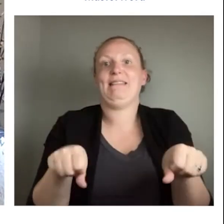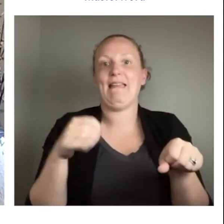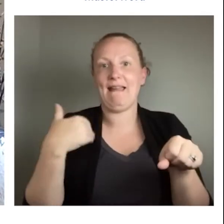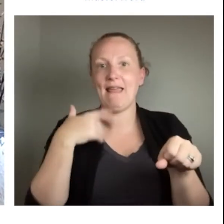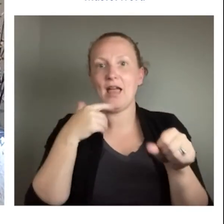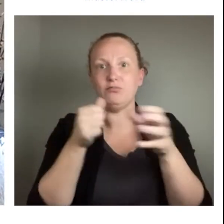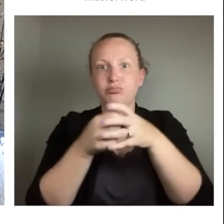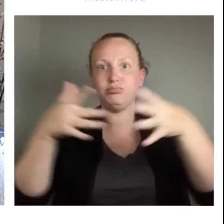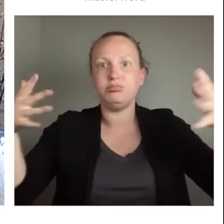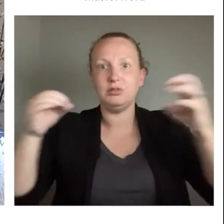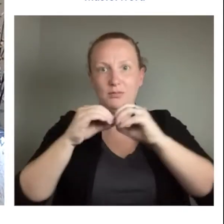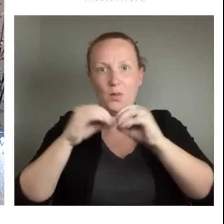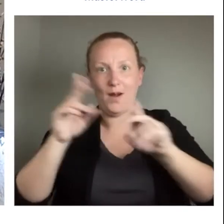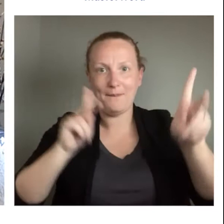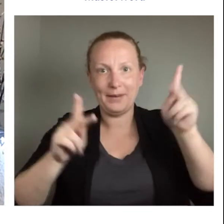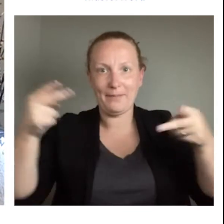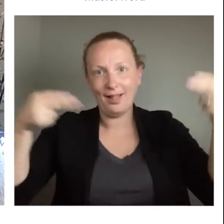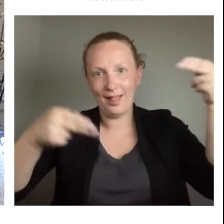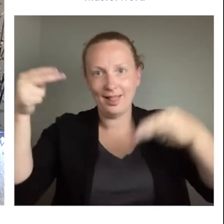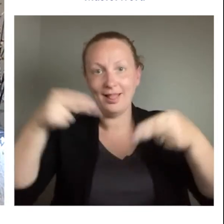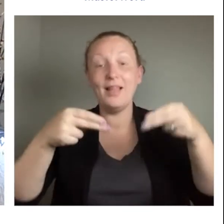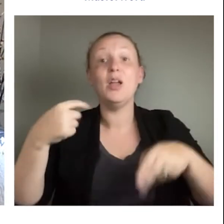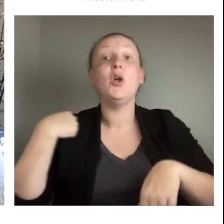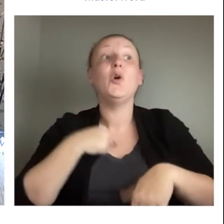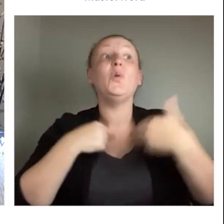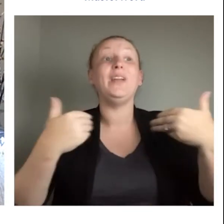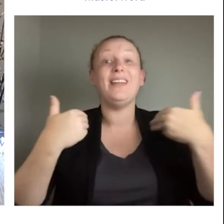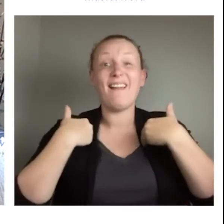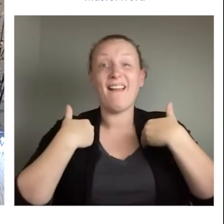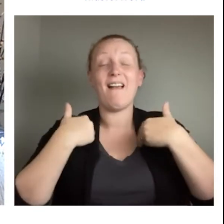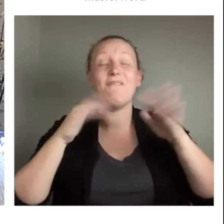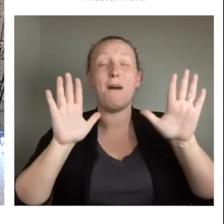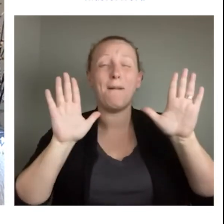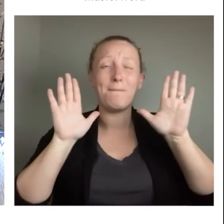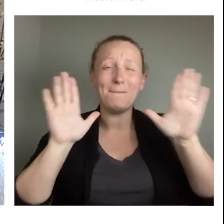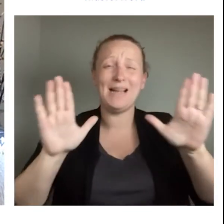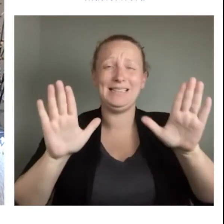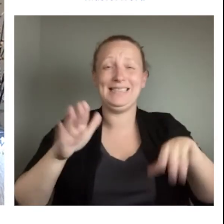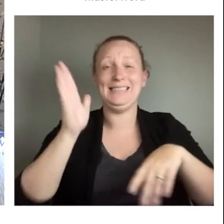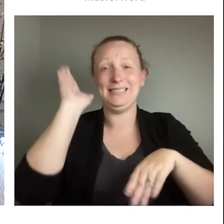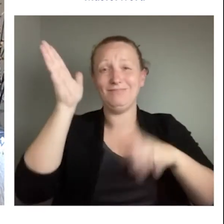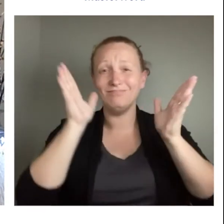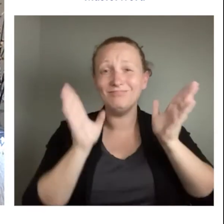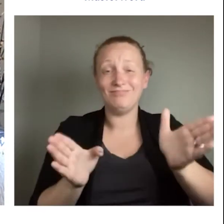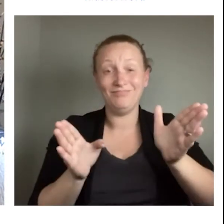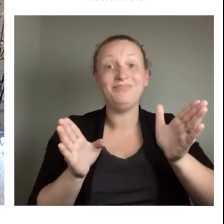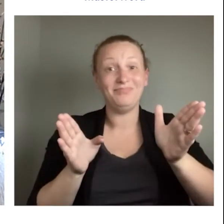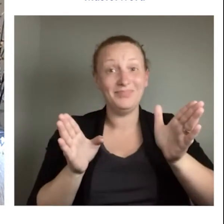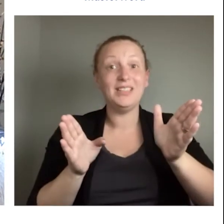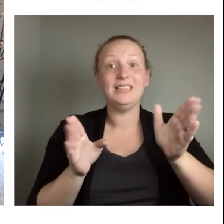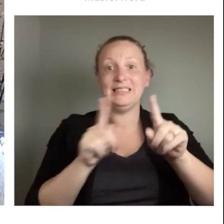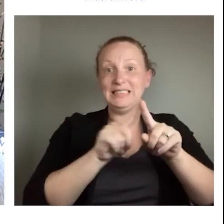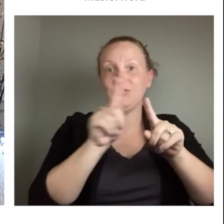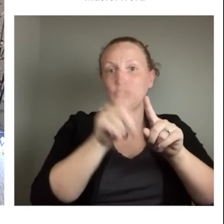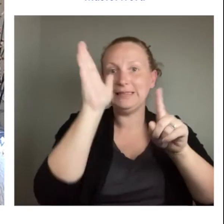line up of 15 amazing, ah, conference interpreters and legal interprets and medical interpreters